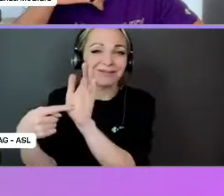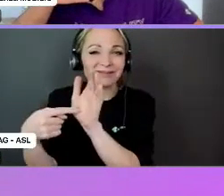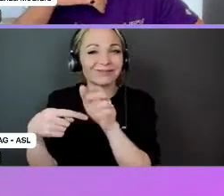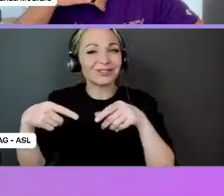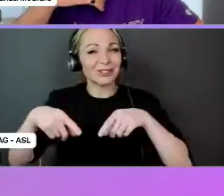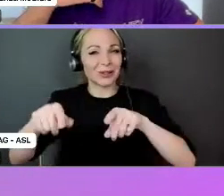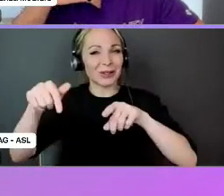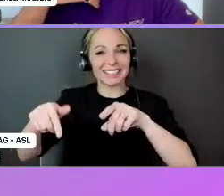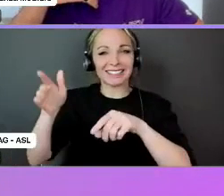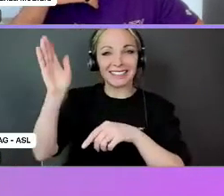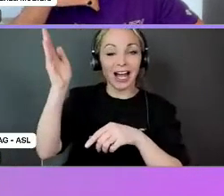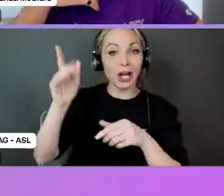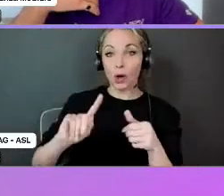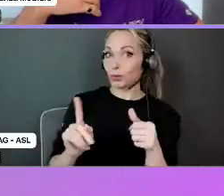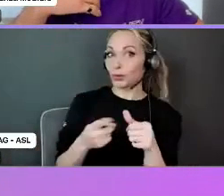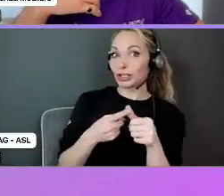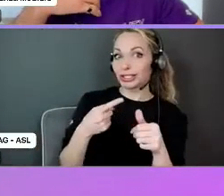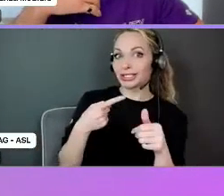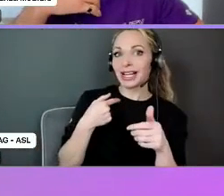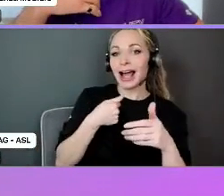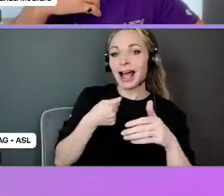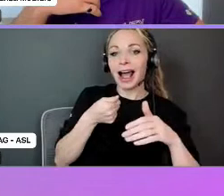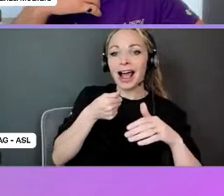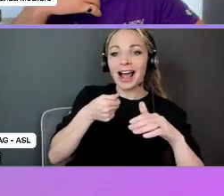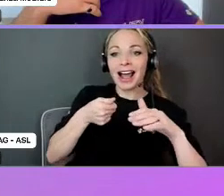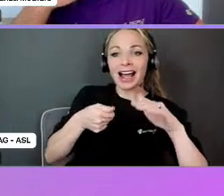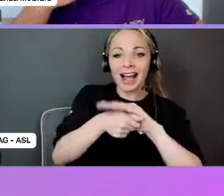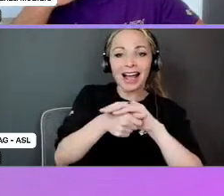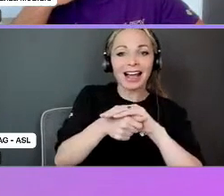wanted to present that in this talk. Originally I was